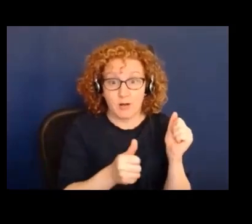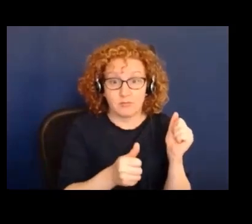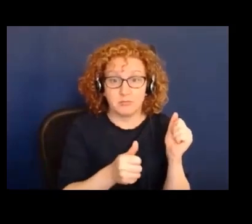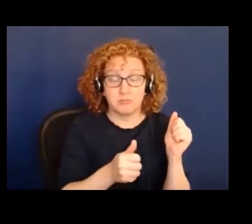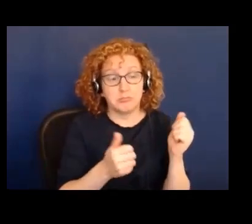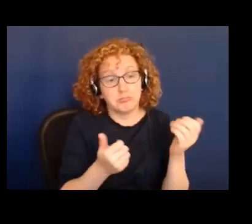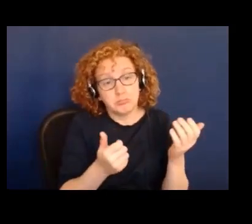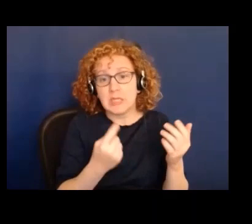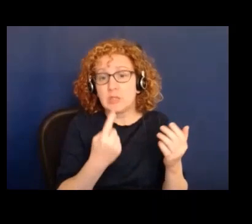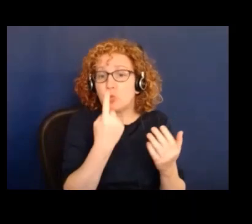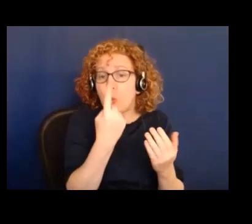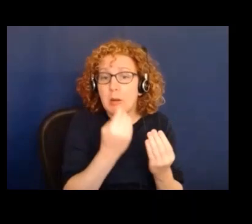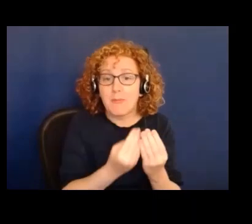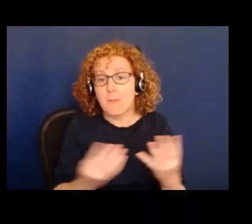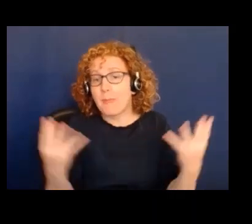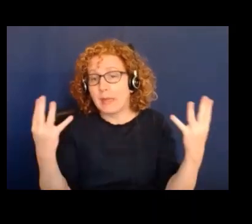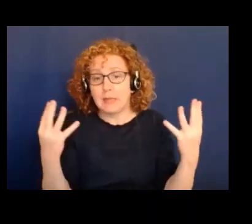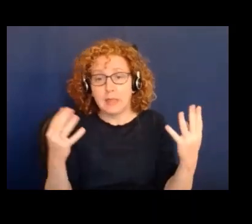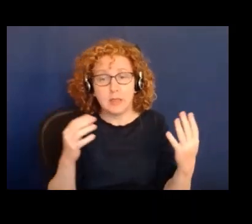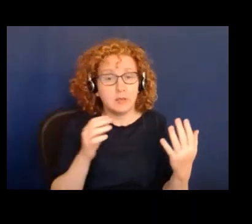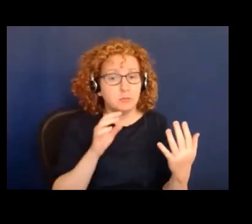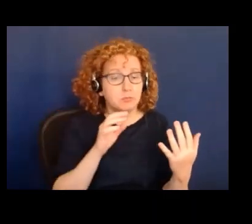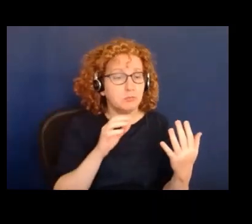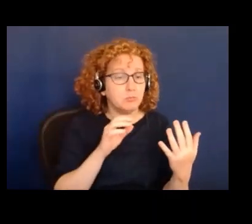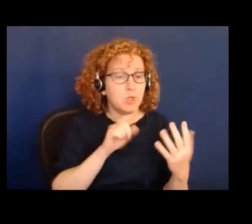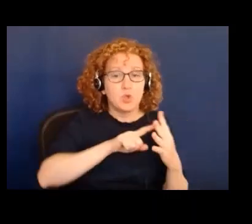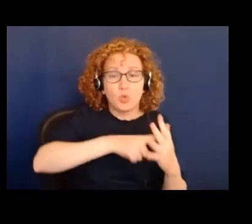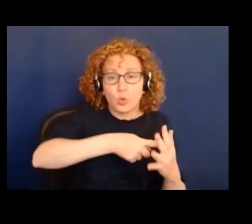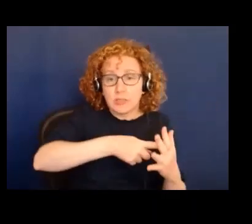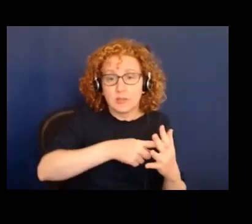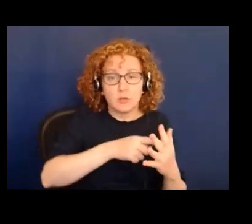travelers and expats can consult to make more informed decisions about traveling and